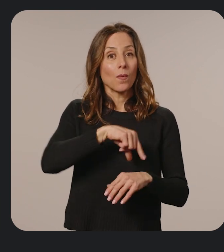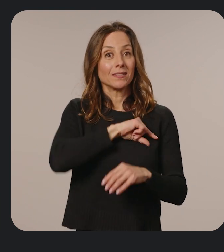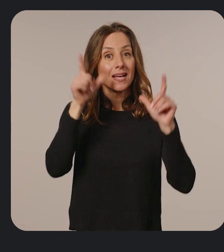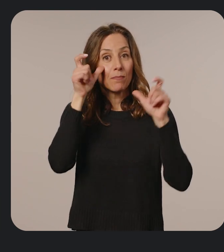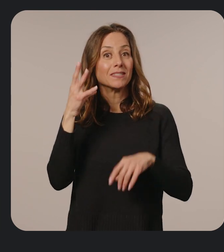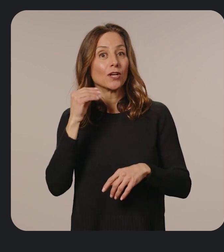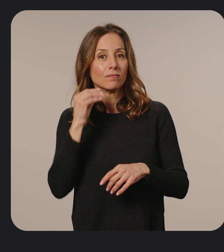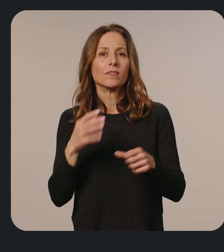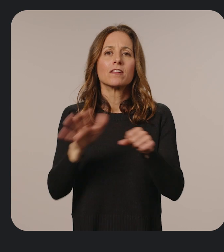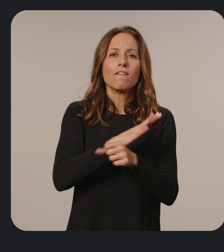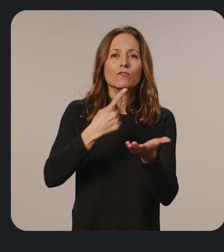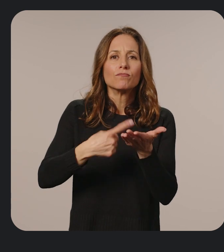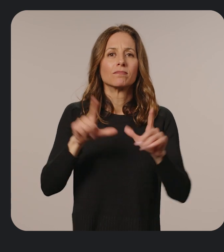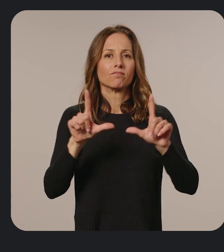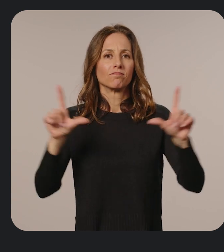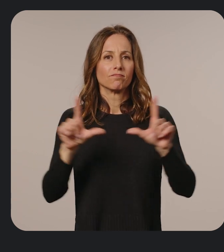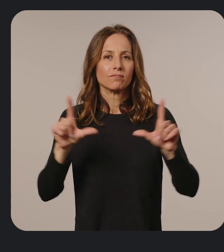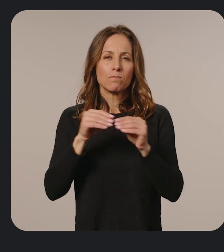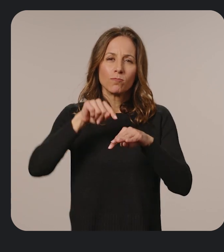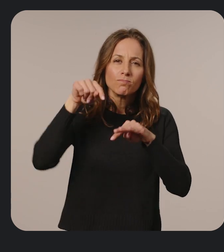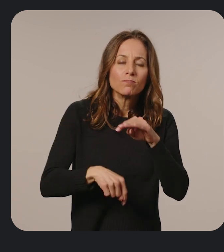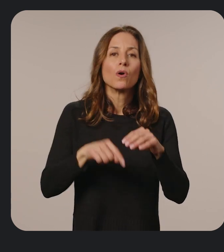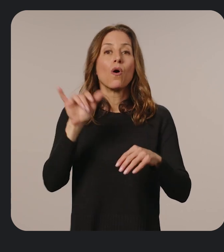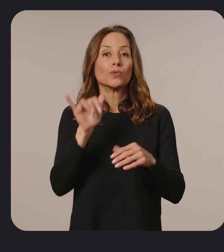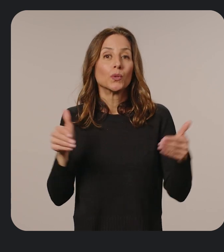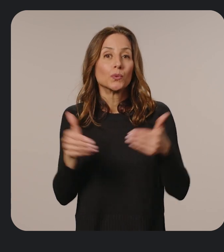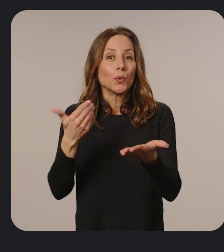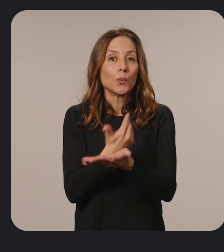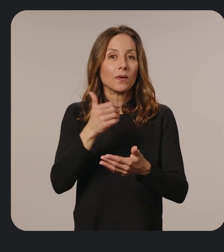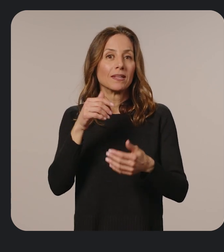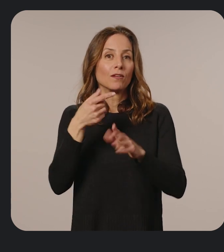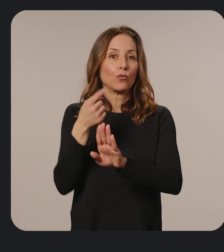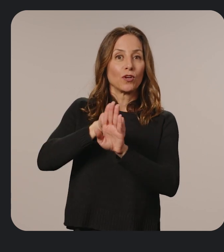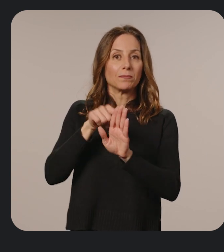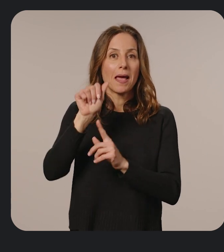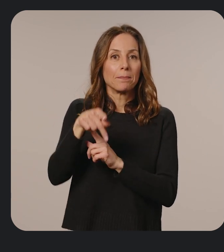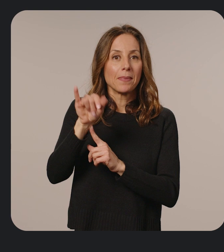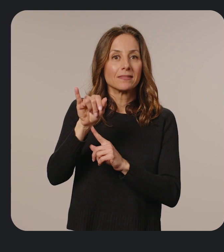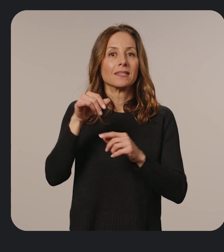covers the aspect ratio issue in more detail and also introduces some new rear display APIs that foldable devices can use